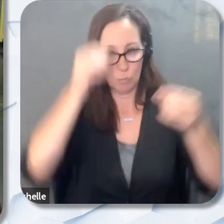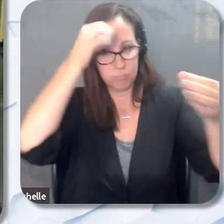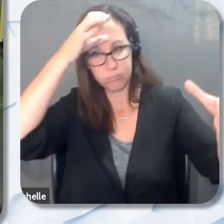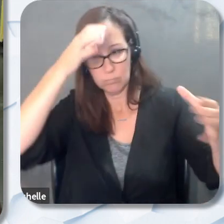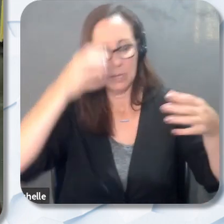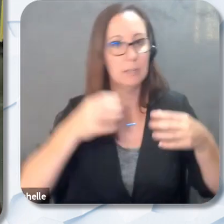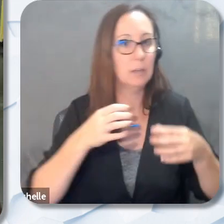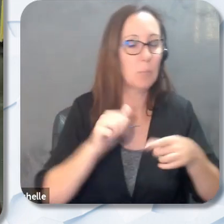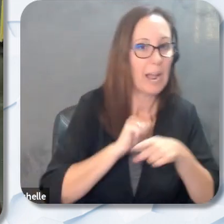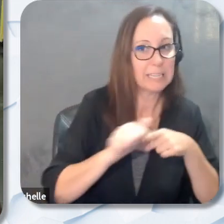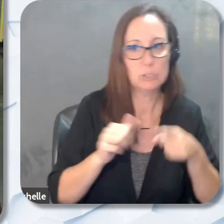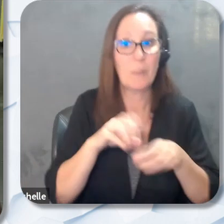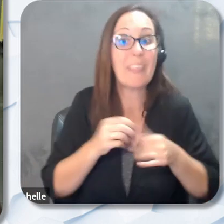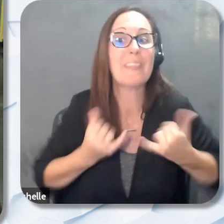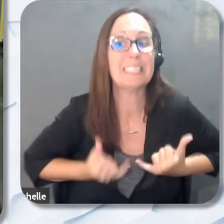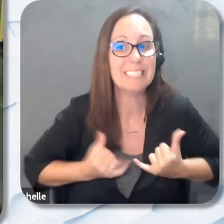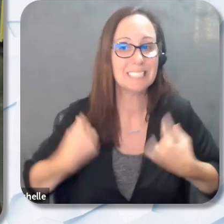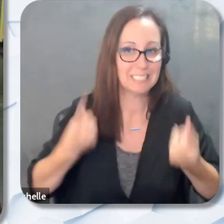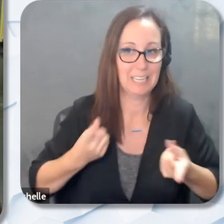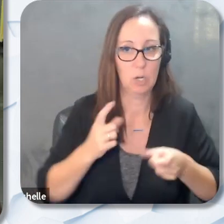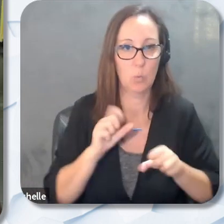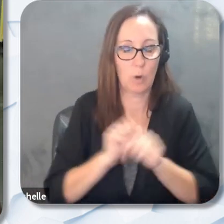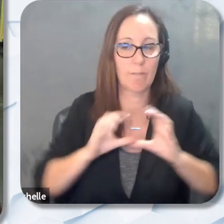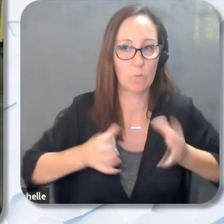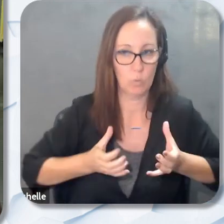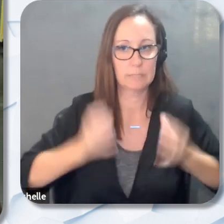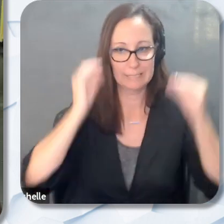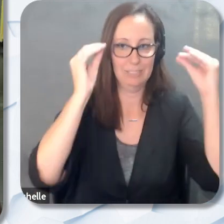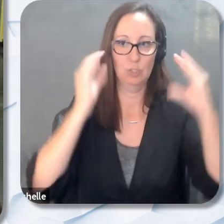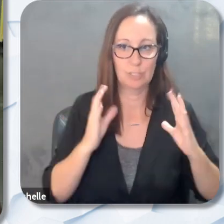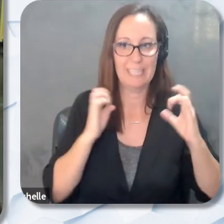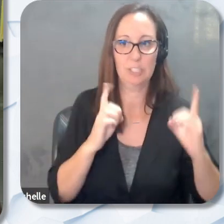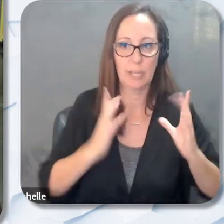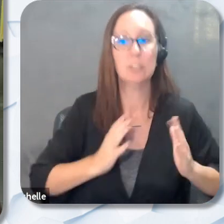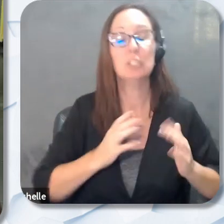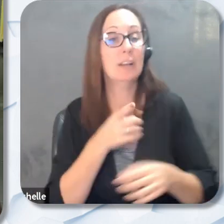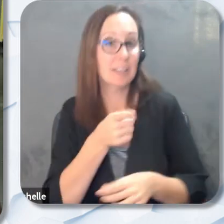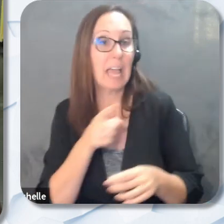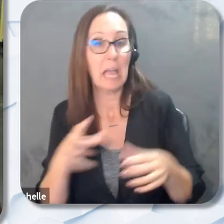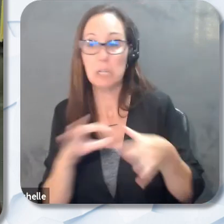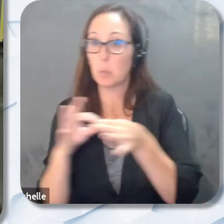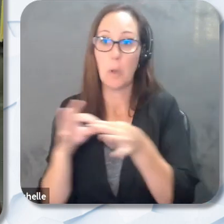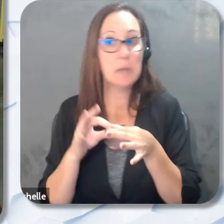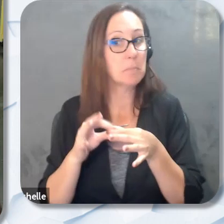existing workforce. So this can be through joint professional development of preschool through